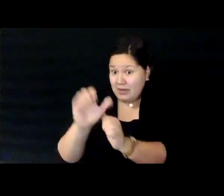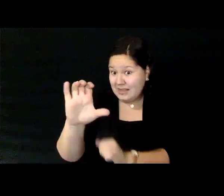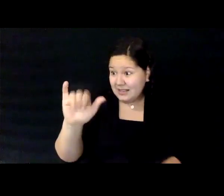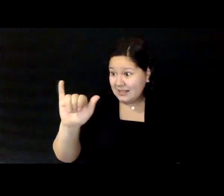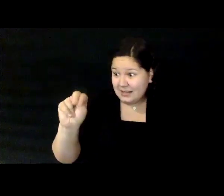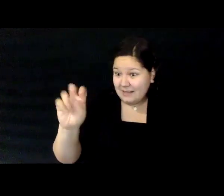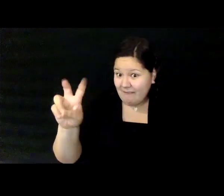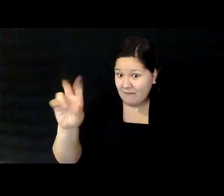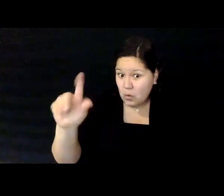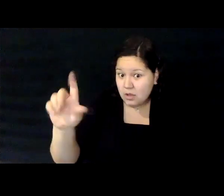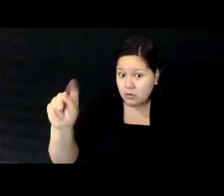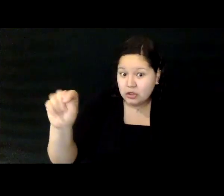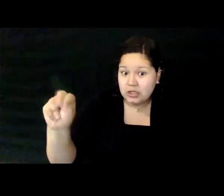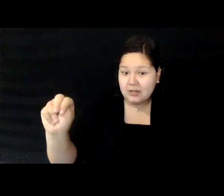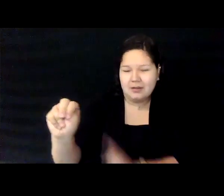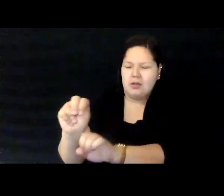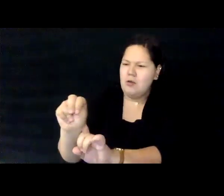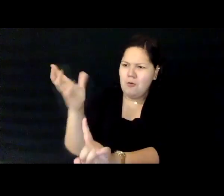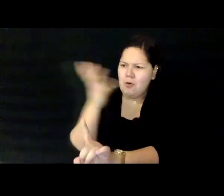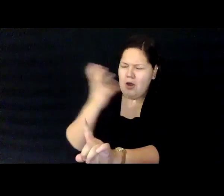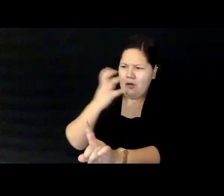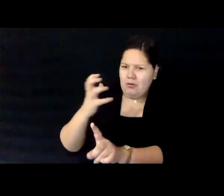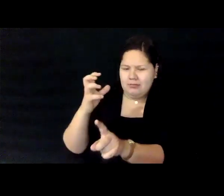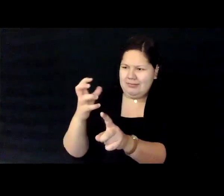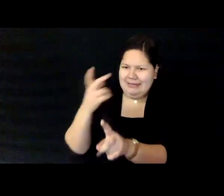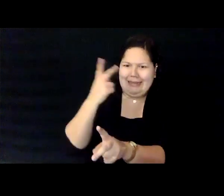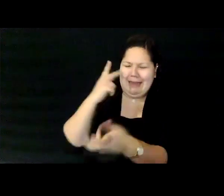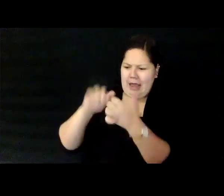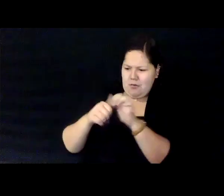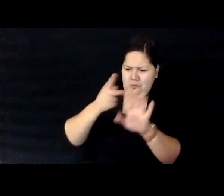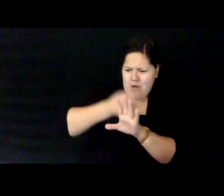realize the project the way we see it today, because a lot has changed. And